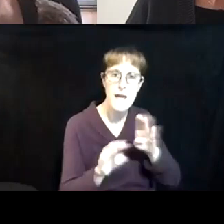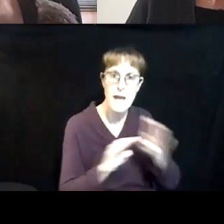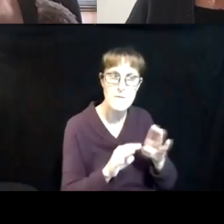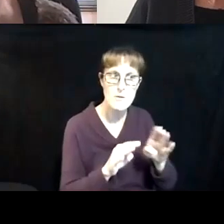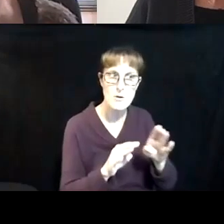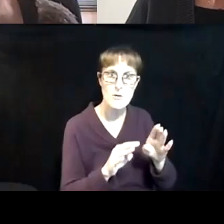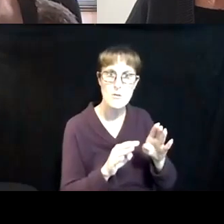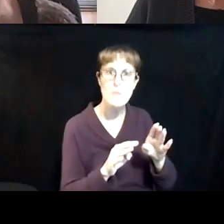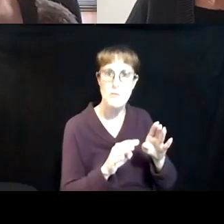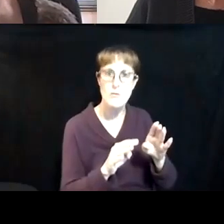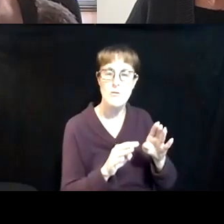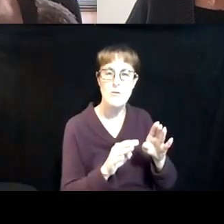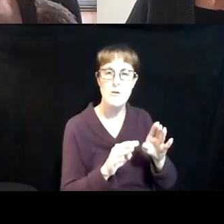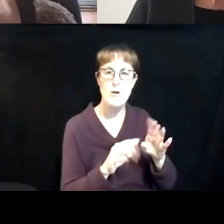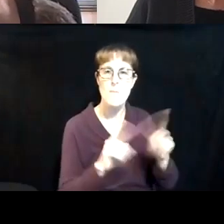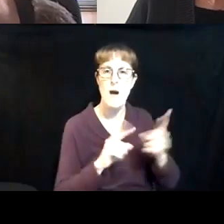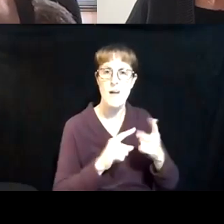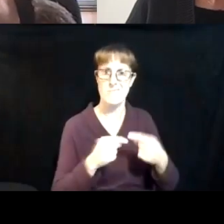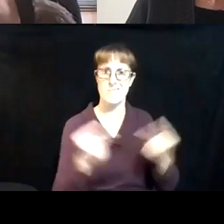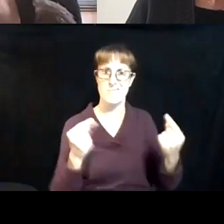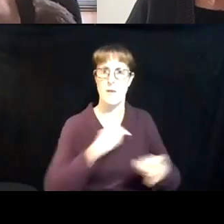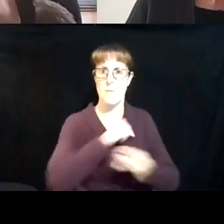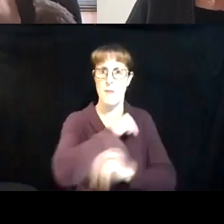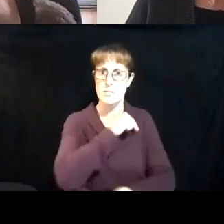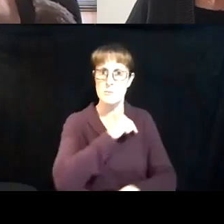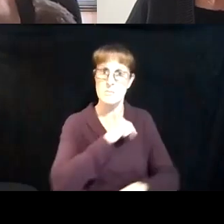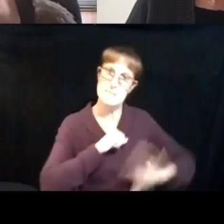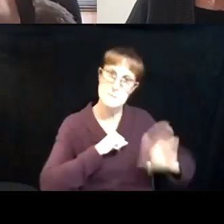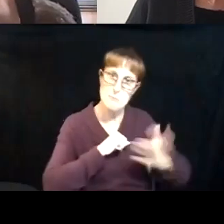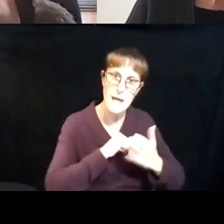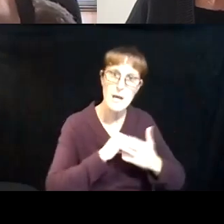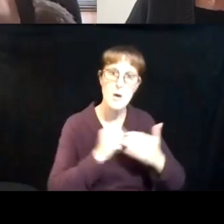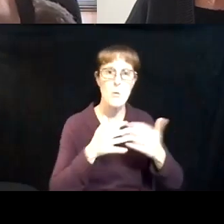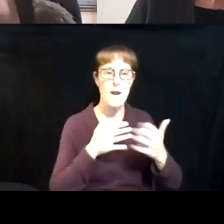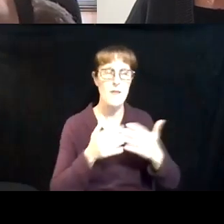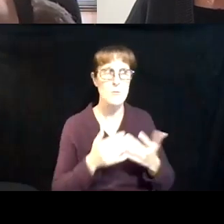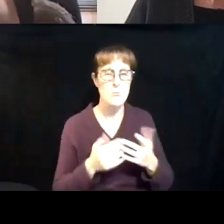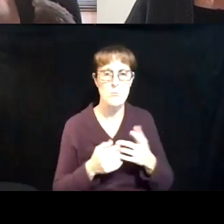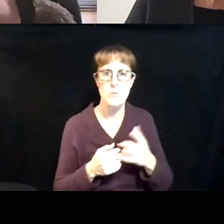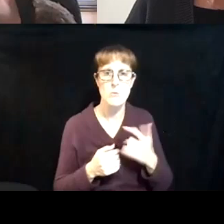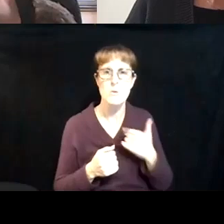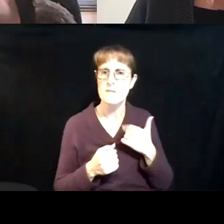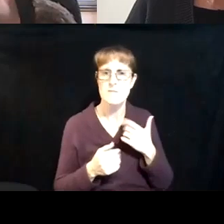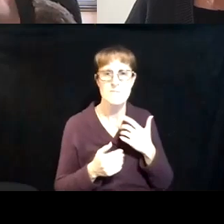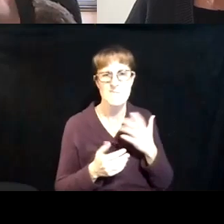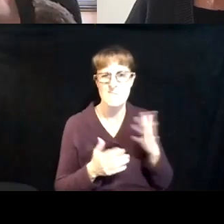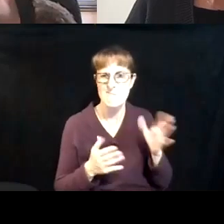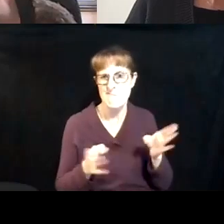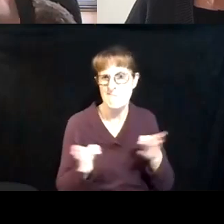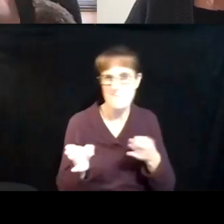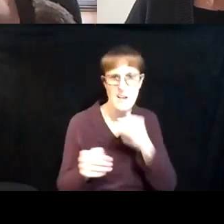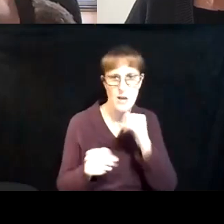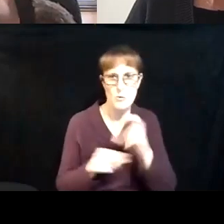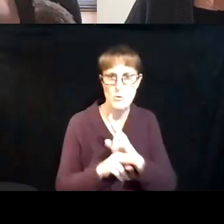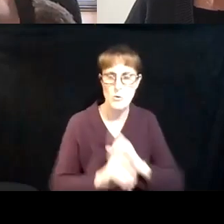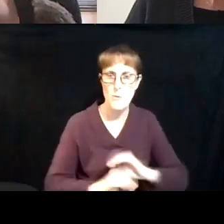Children don't understand everything that's going on around them because they're too young. But we do not,